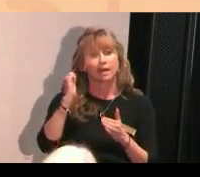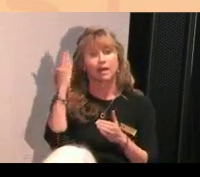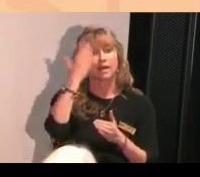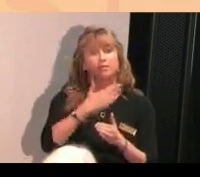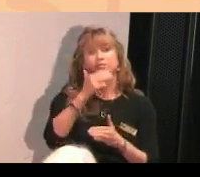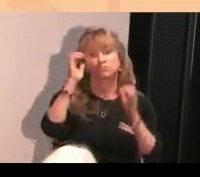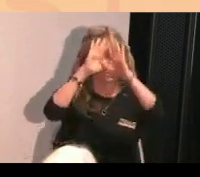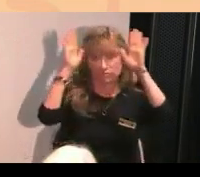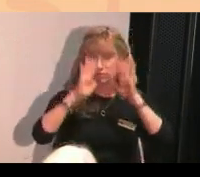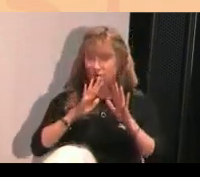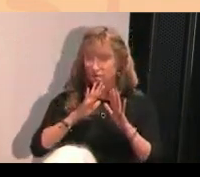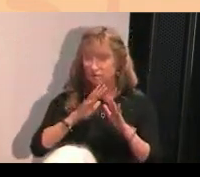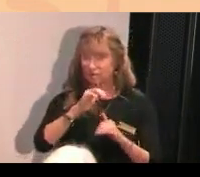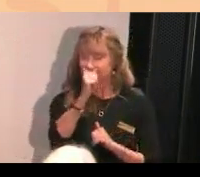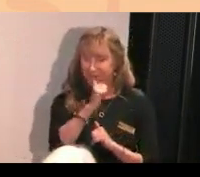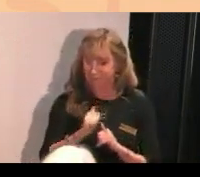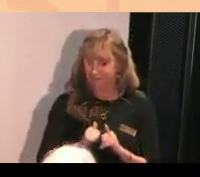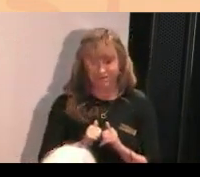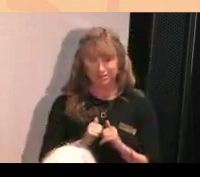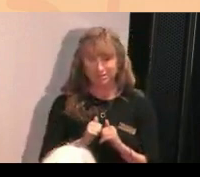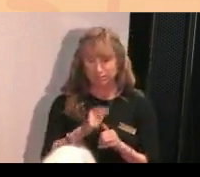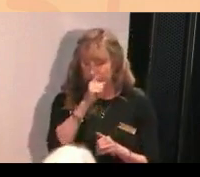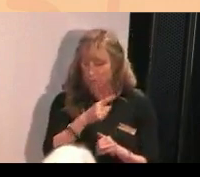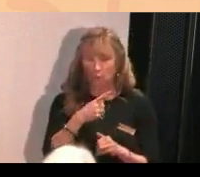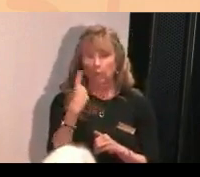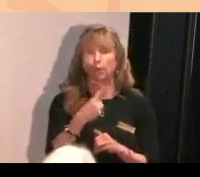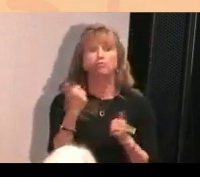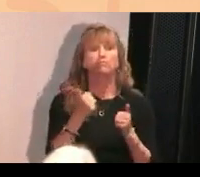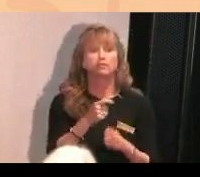and cultural practitioners who have served on the Australia Council's First